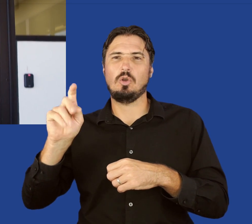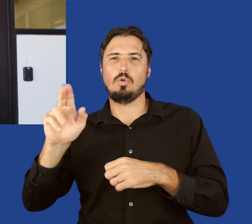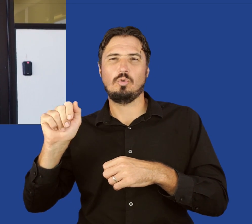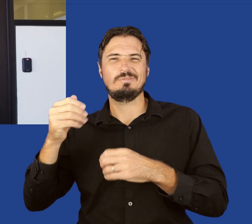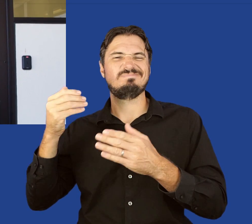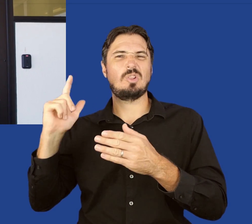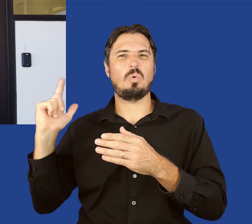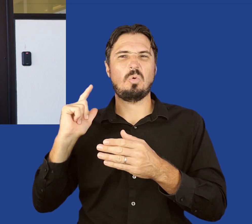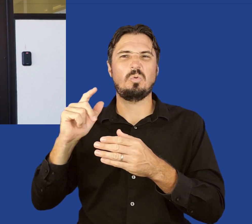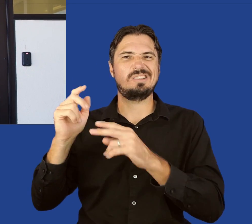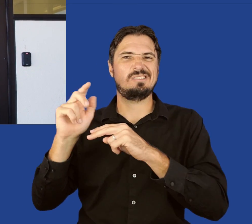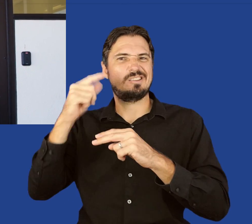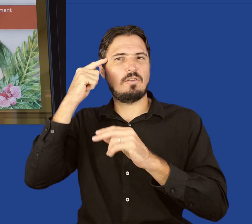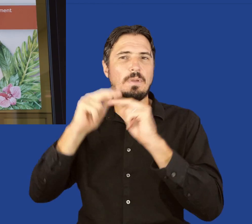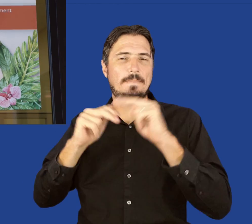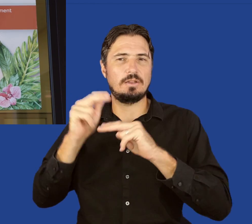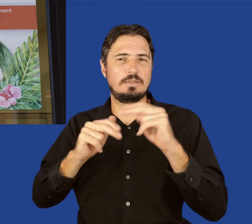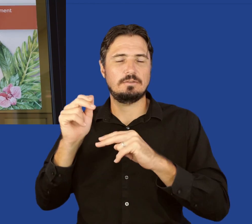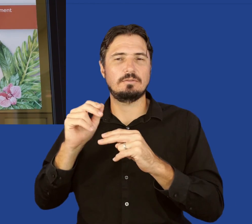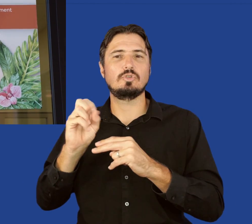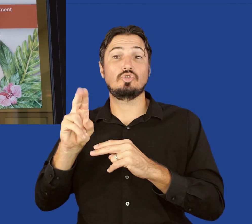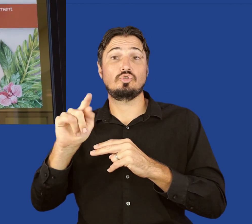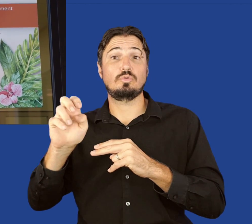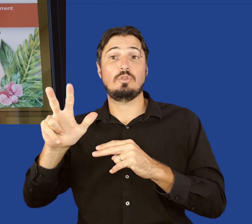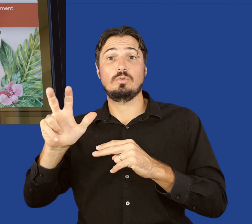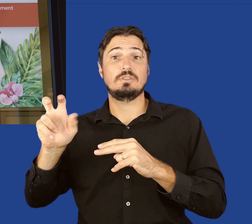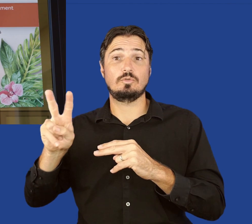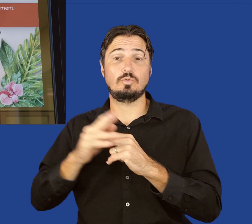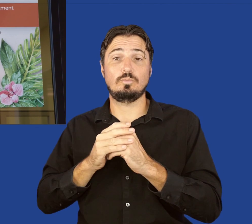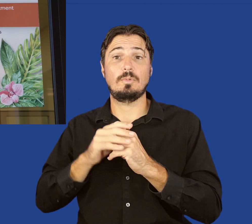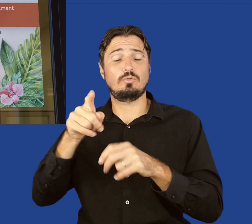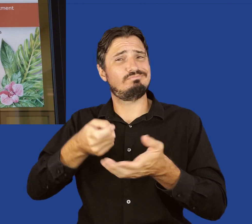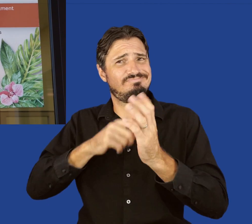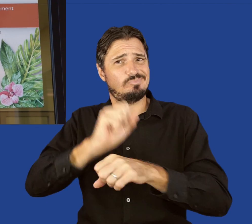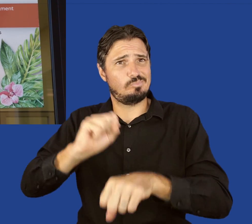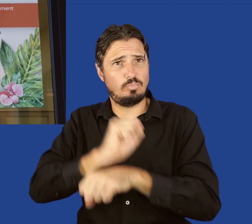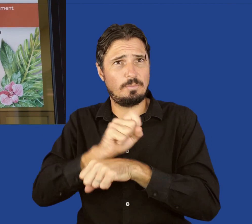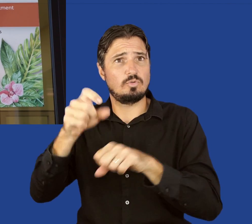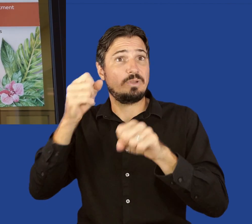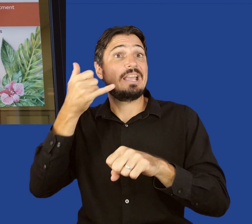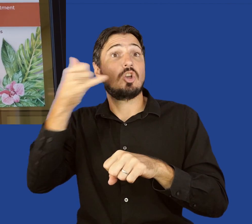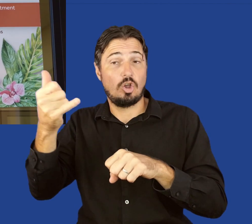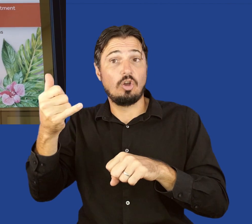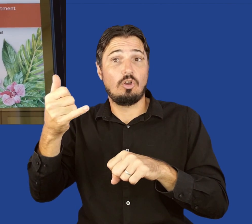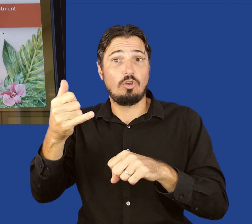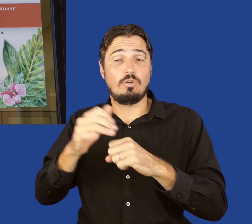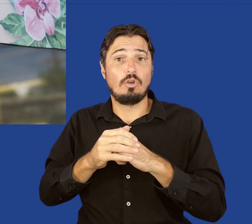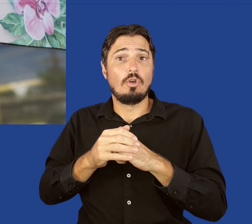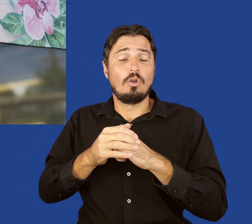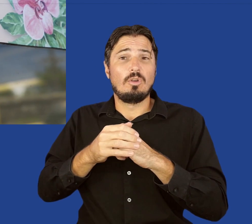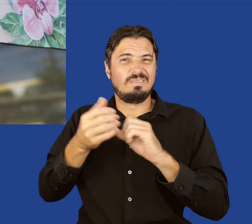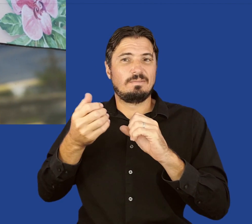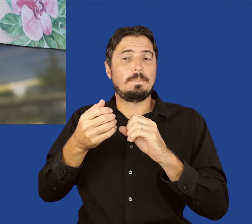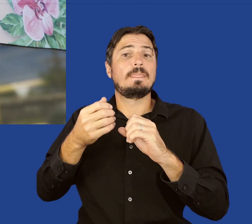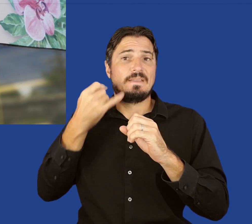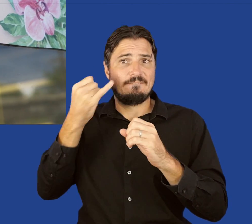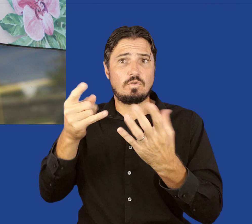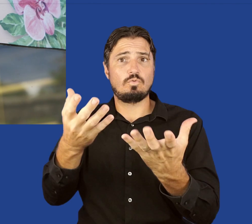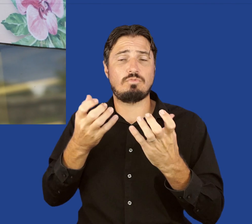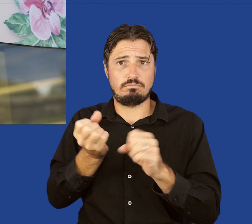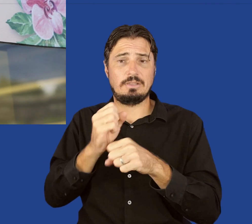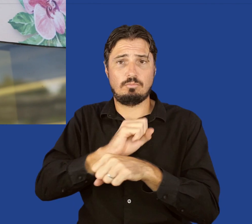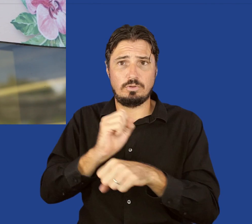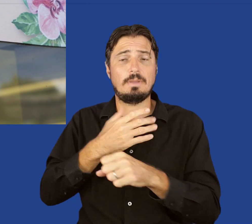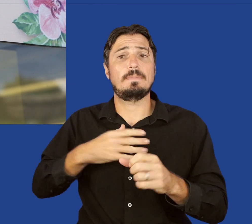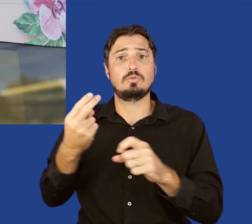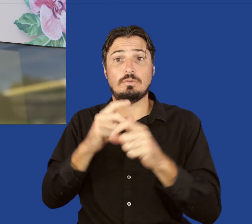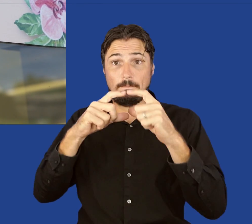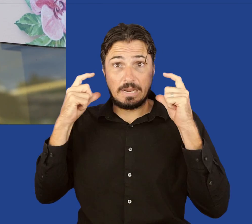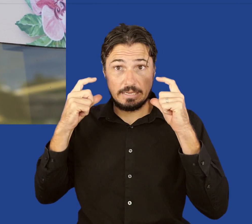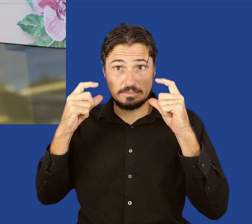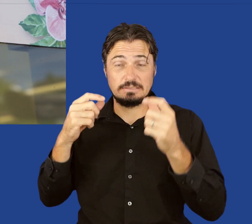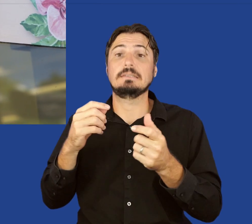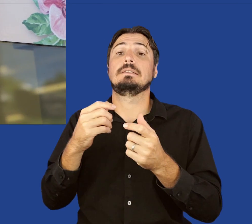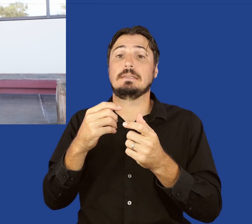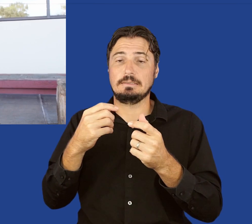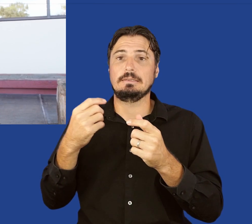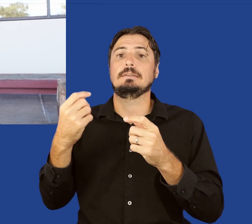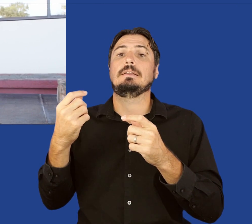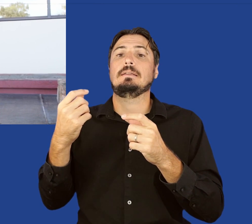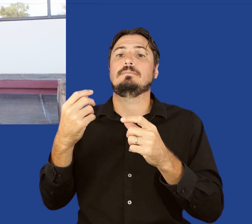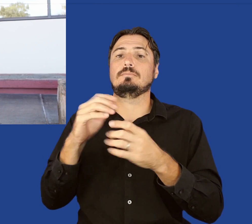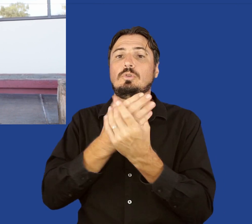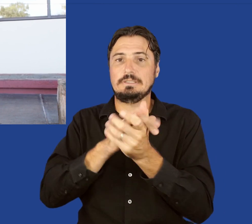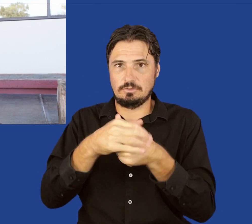Clients will be seen by appointment only. Call 274-3056 to reserve a time and date. Please wear a mask and sanitize hands before entering. Your temperature will be checked on arrival, and